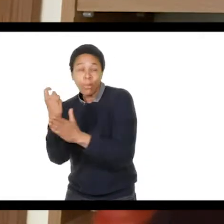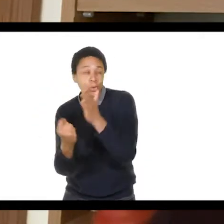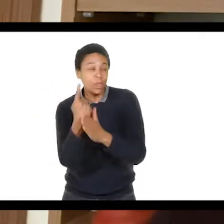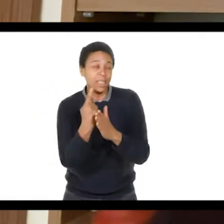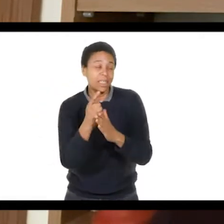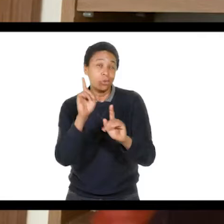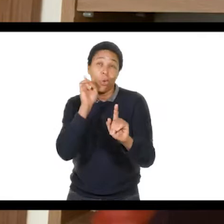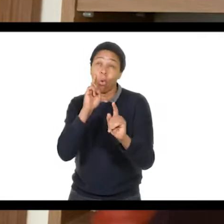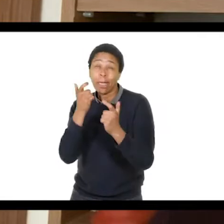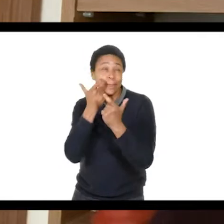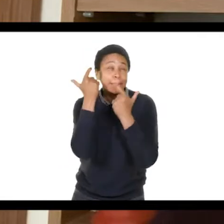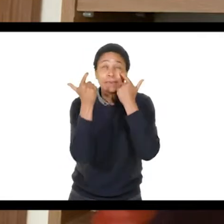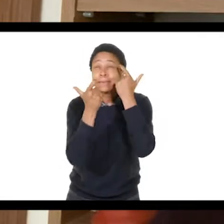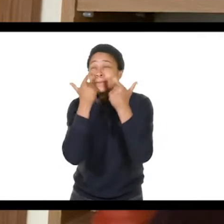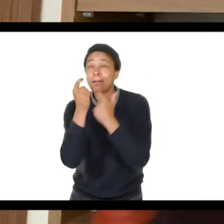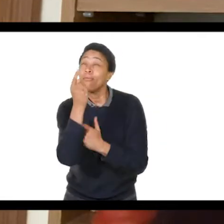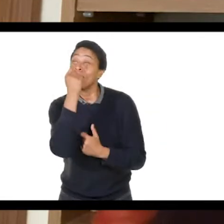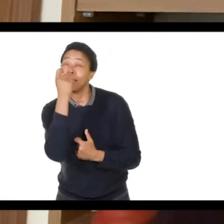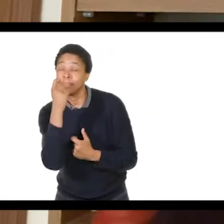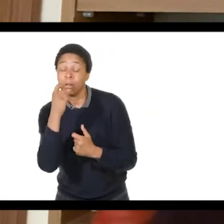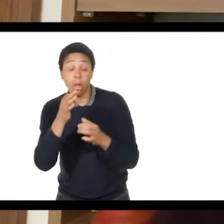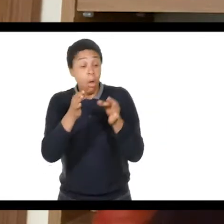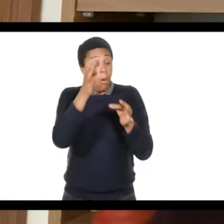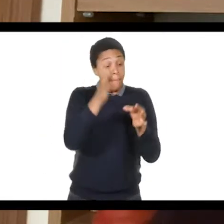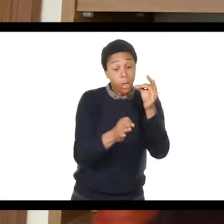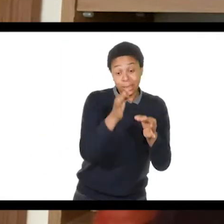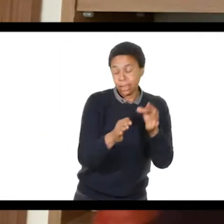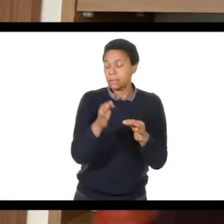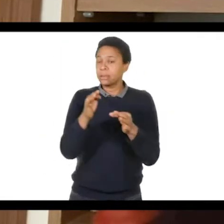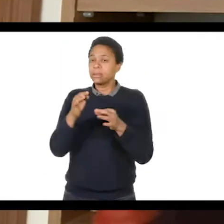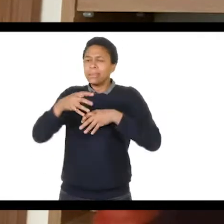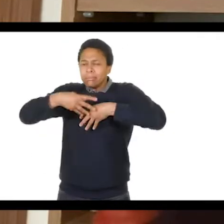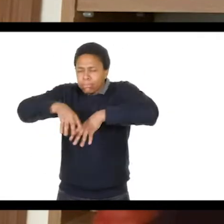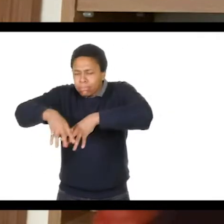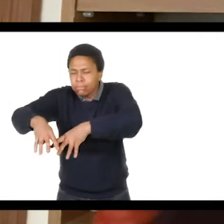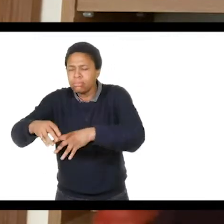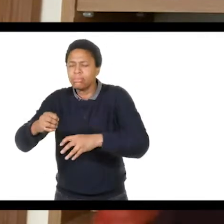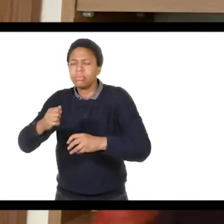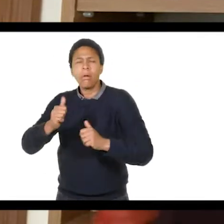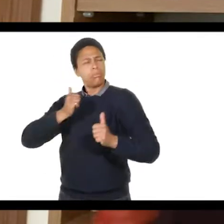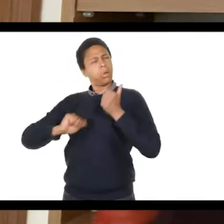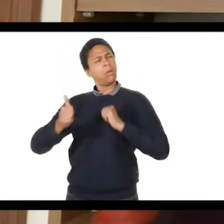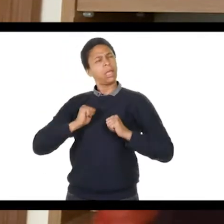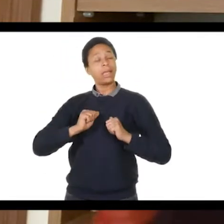It’s striving, always, to reach full potential. It’s politicking, demonstrating, marching proudly,